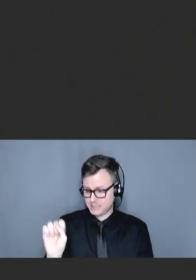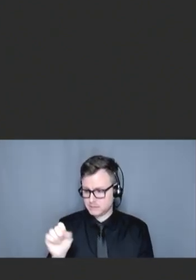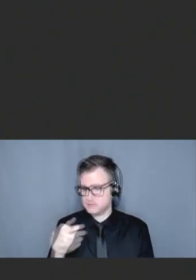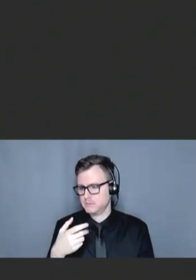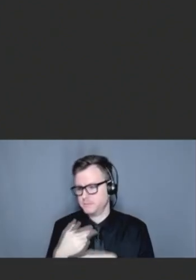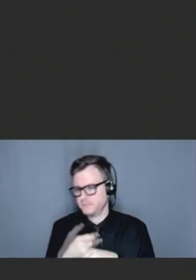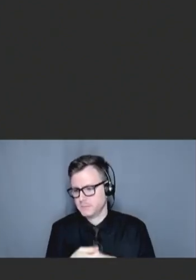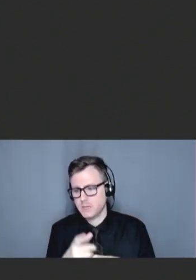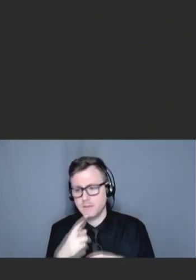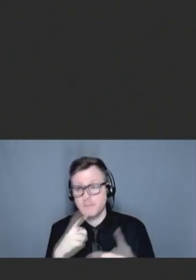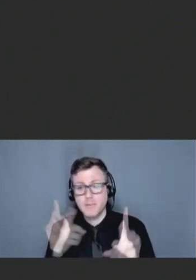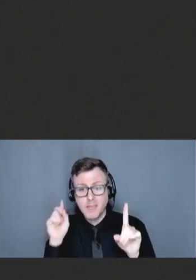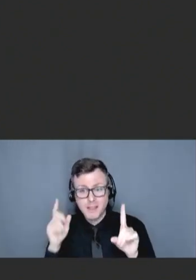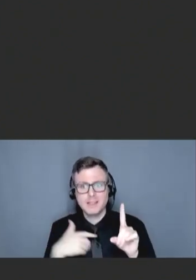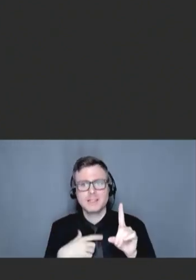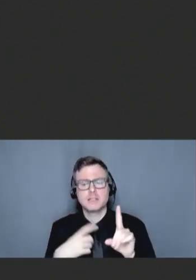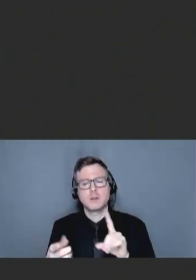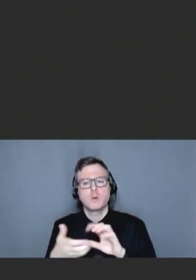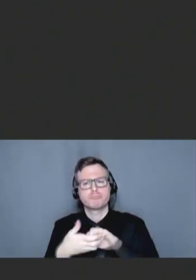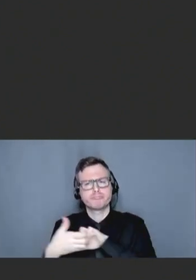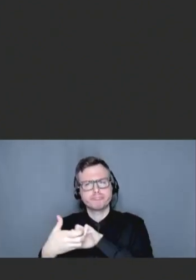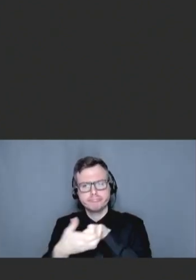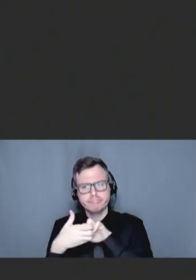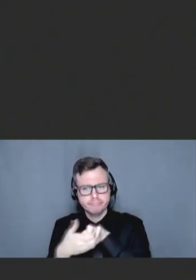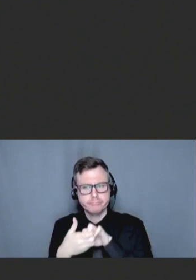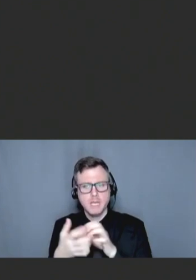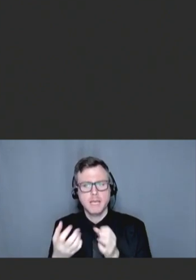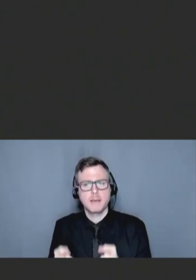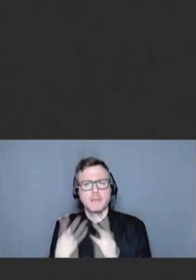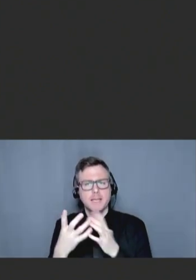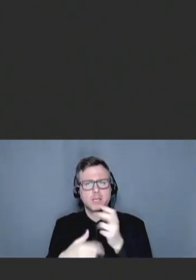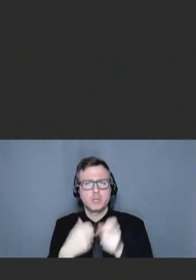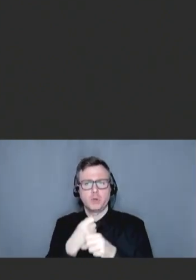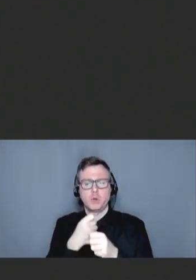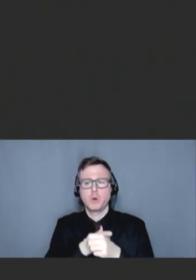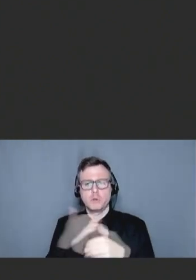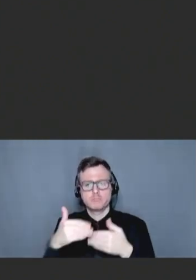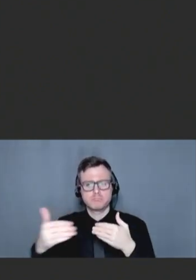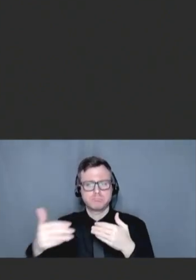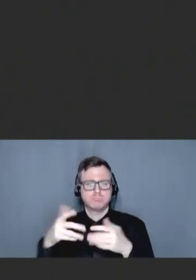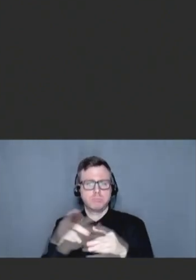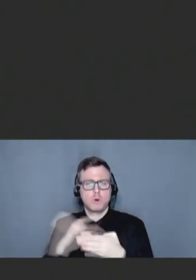And finally, we continue to collaborate on a multiyear project to support public health